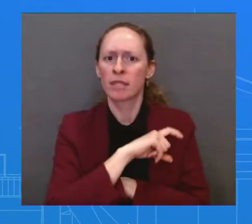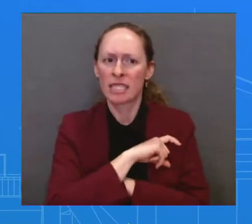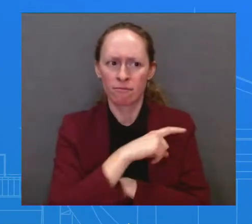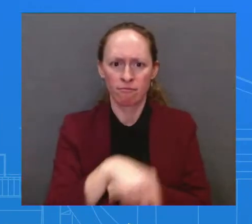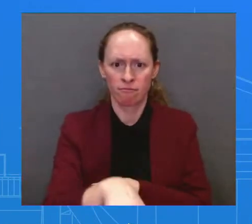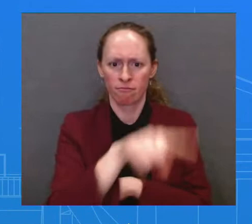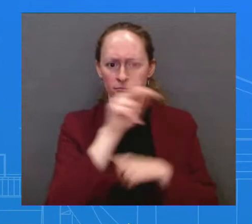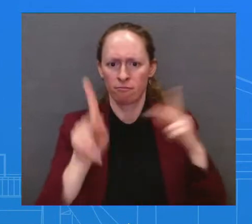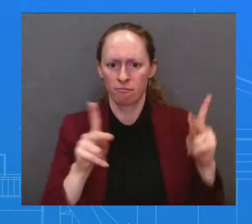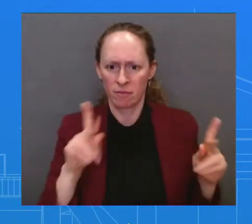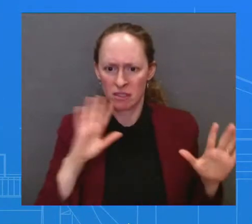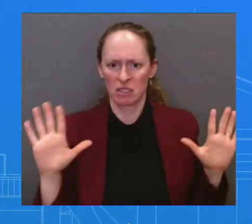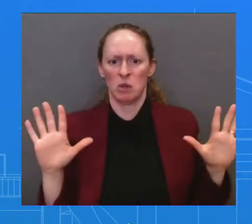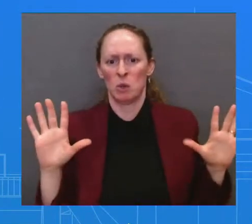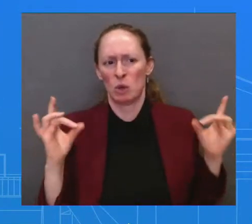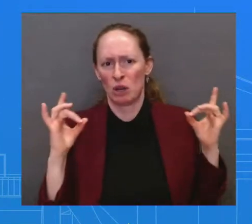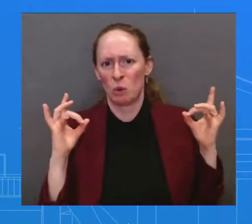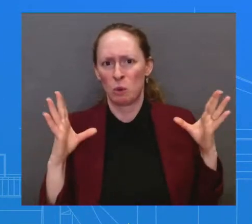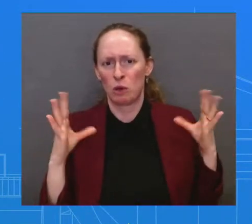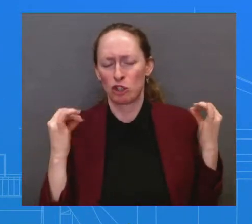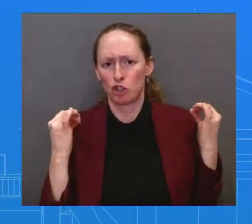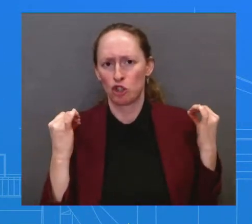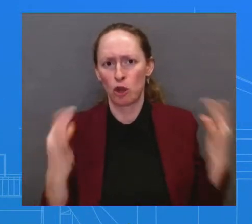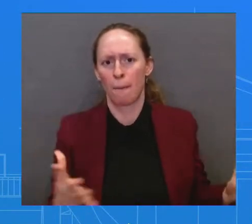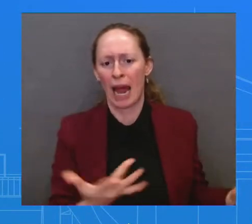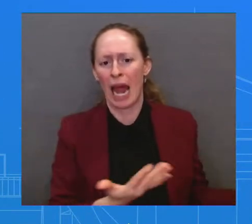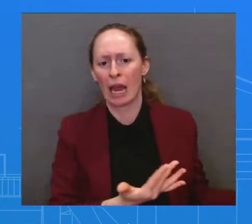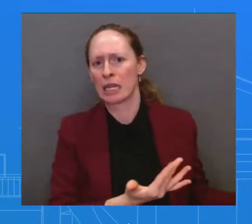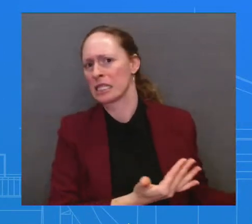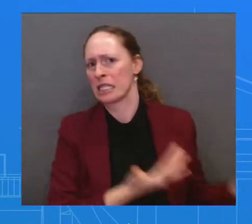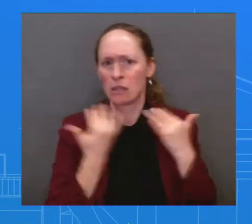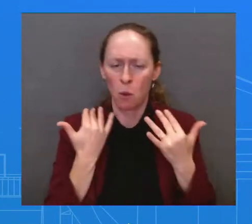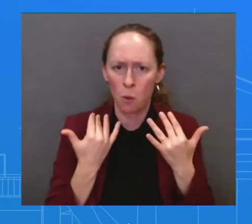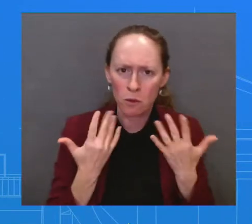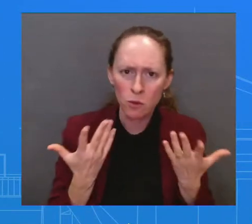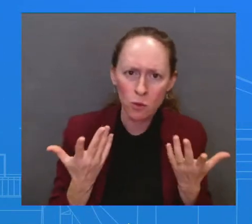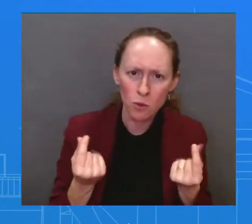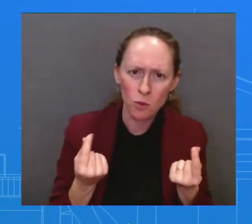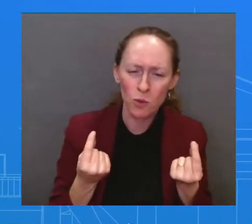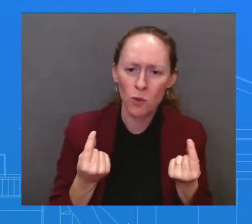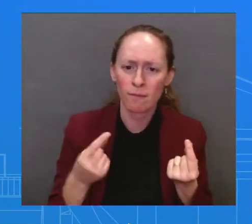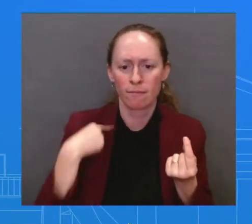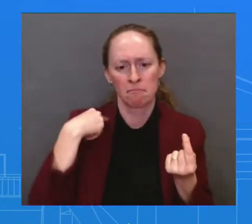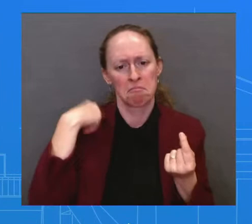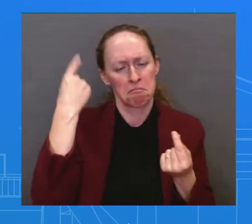but the administration also took credit following the end of Title 42 for the drop in border crossing numbers.